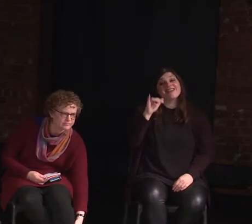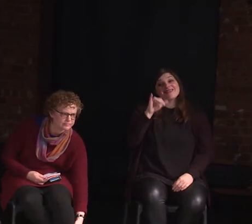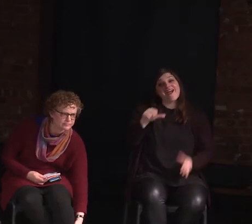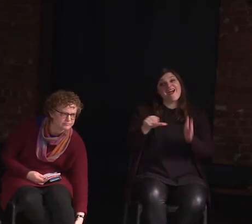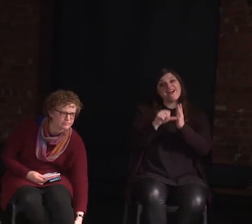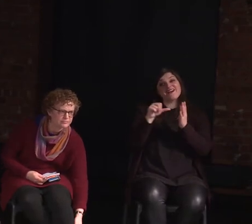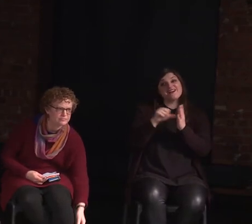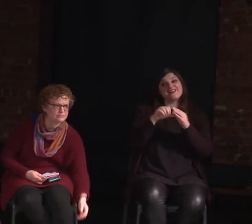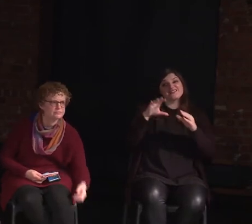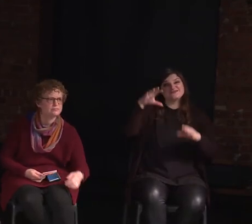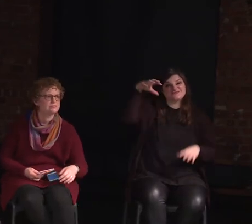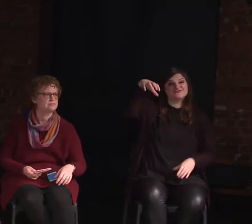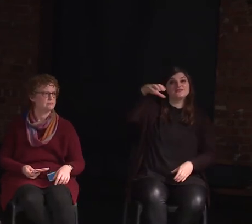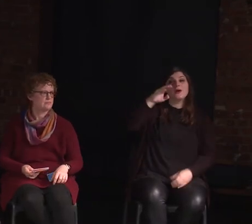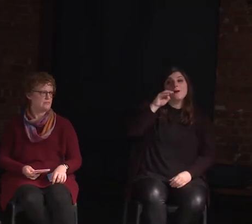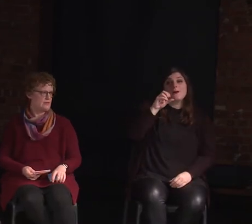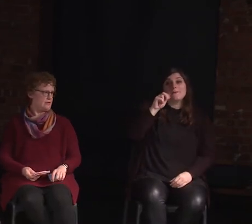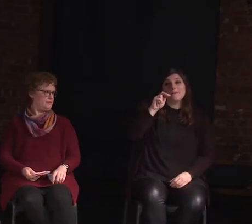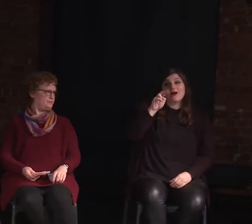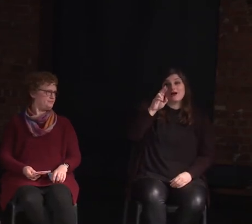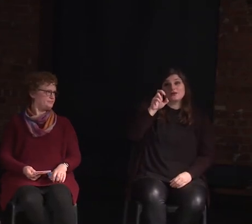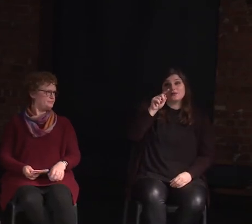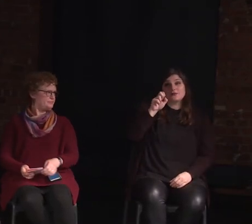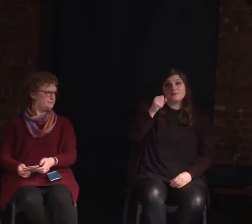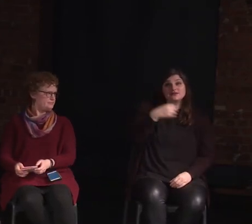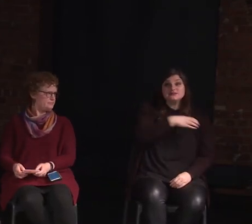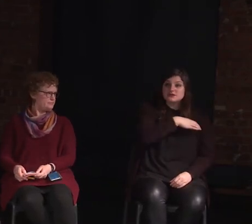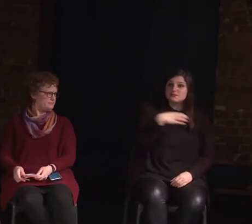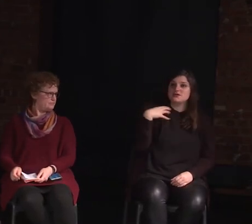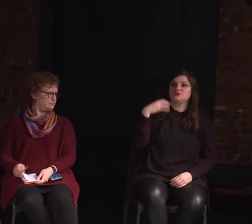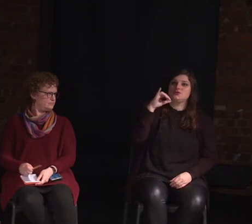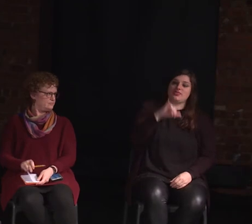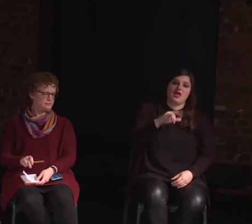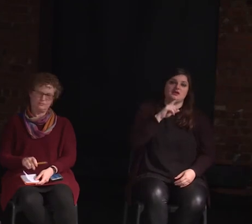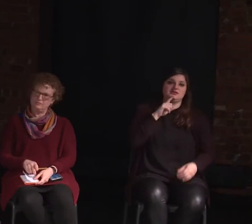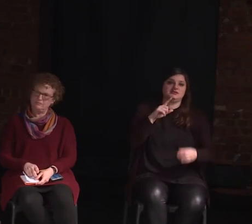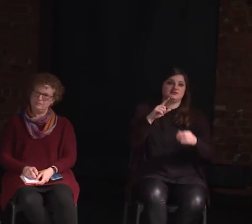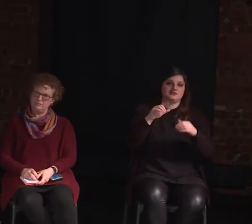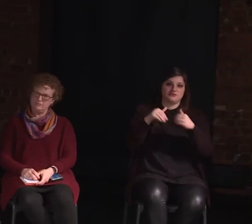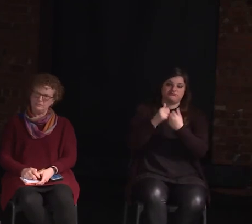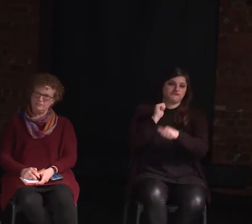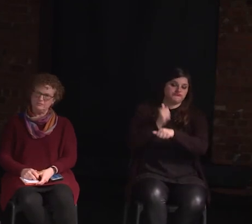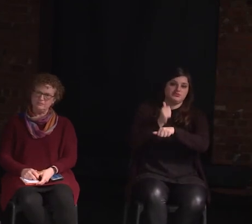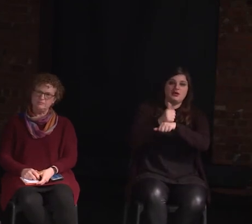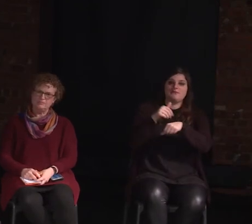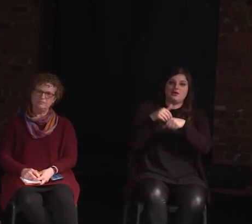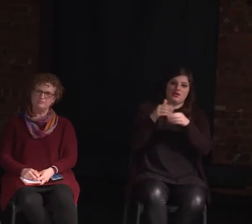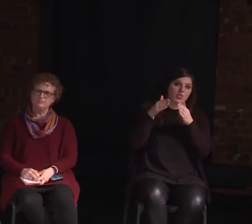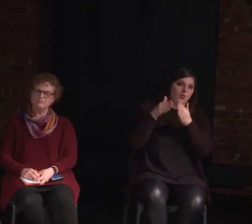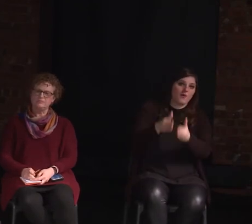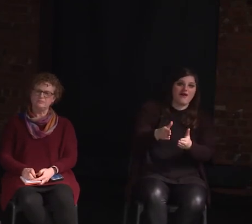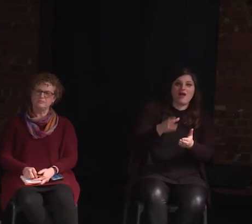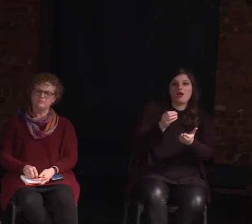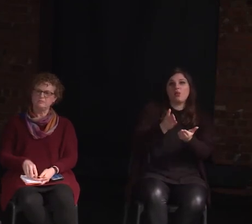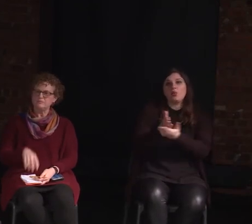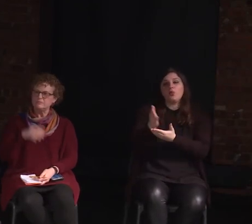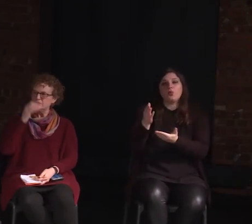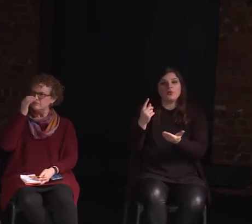what to do in a sense in the wake of what happened in Charlottesville and their discussion around monuments.